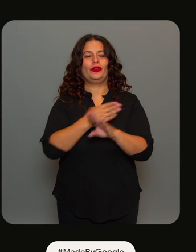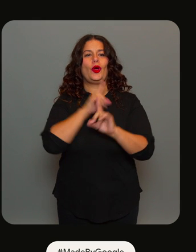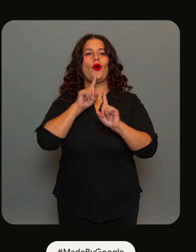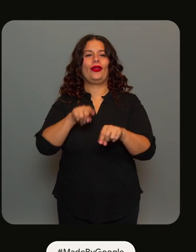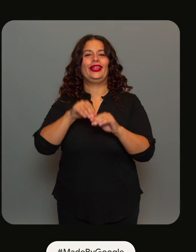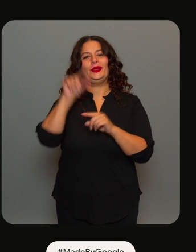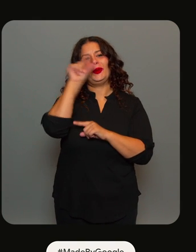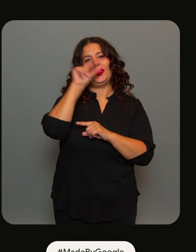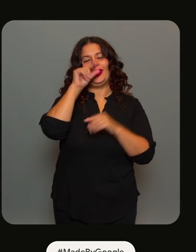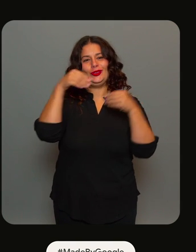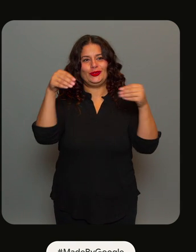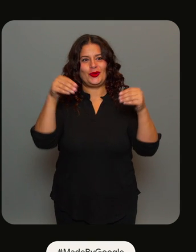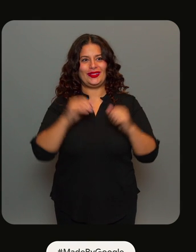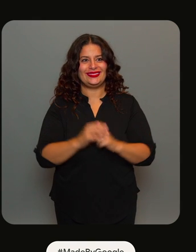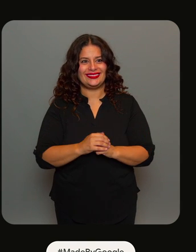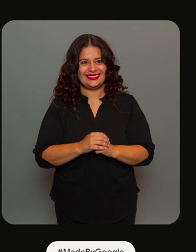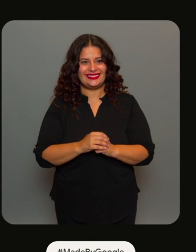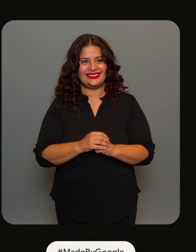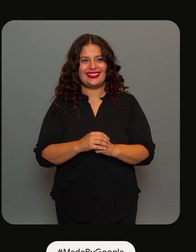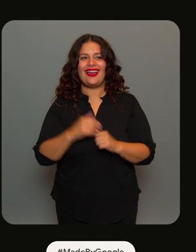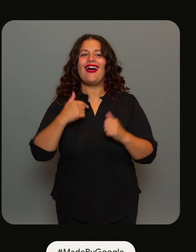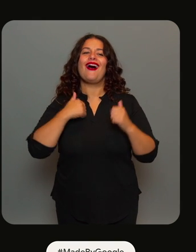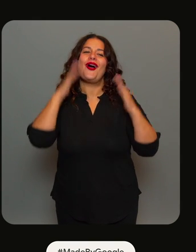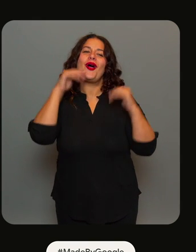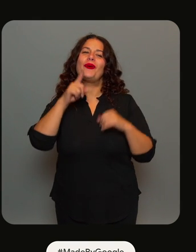I hope you love them as much as we do.